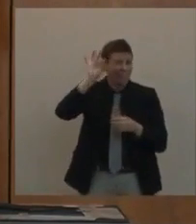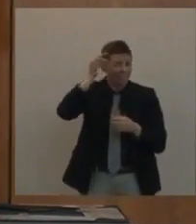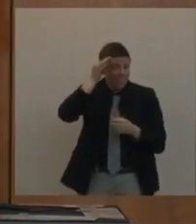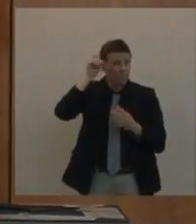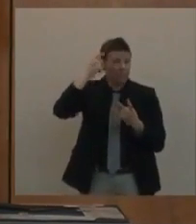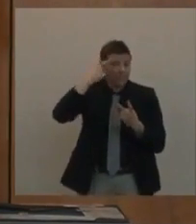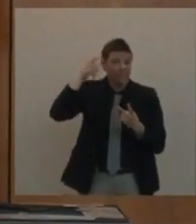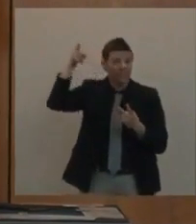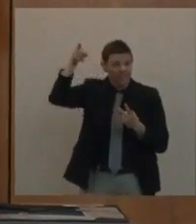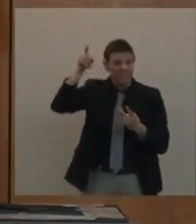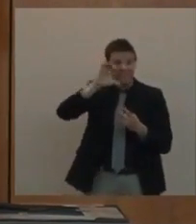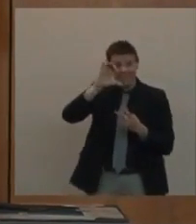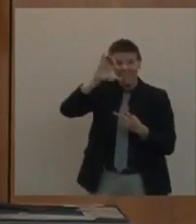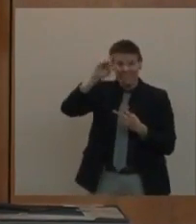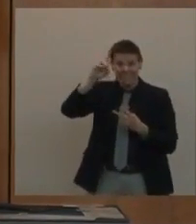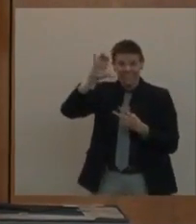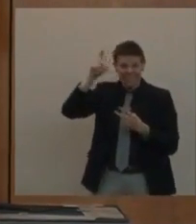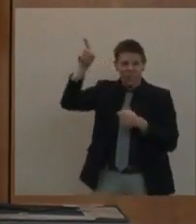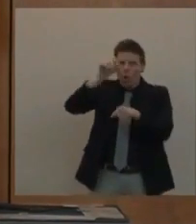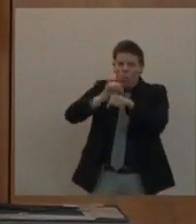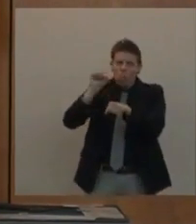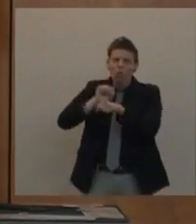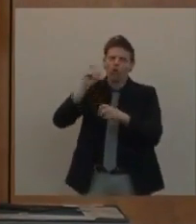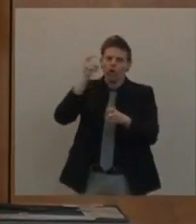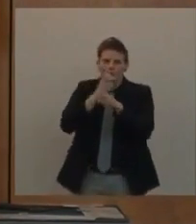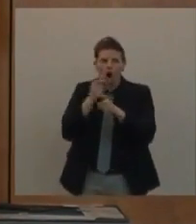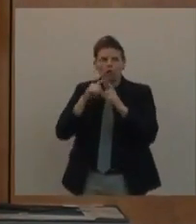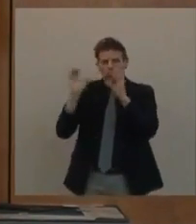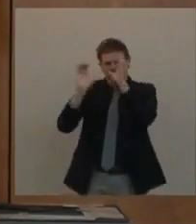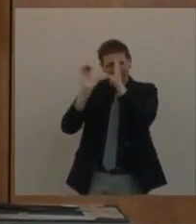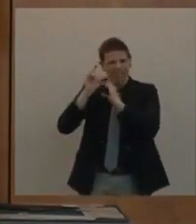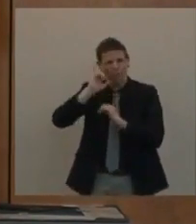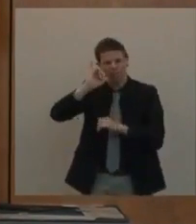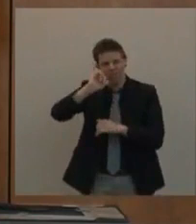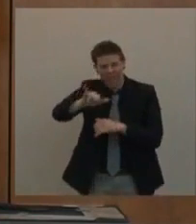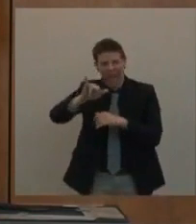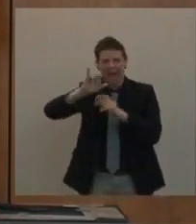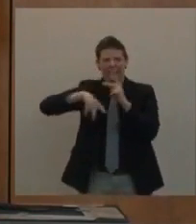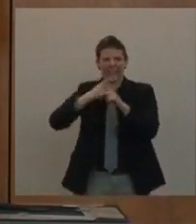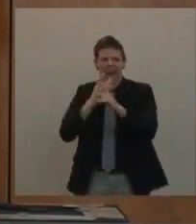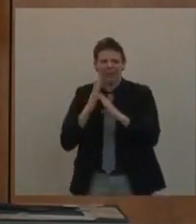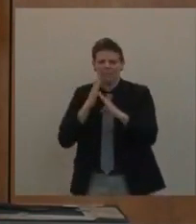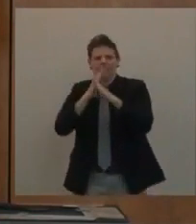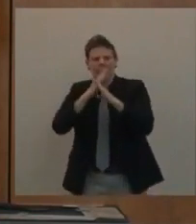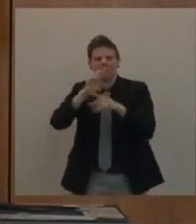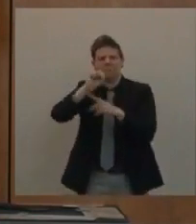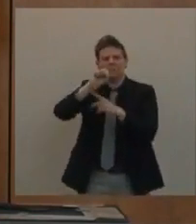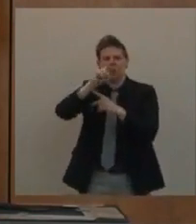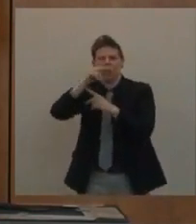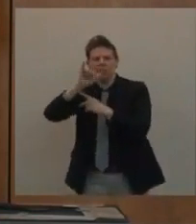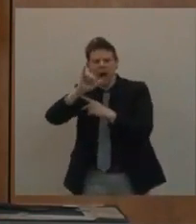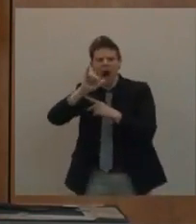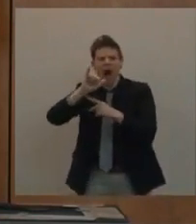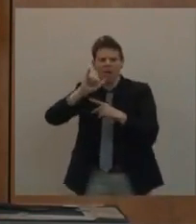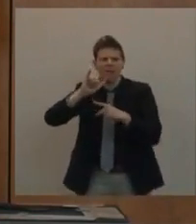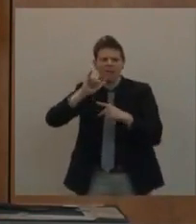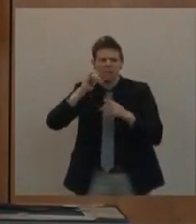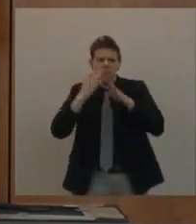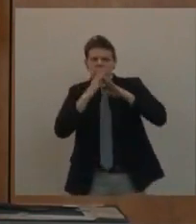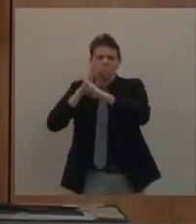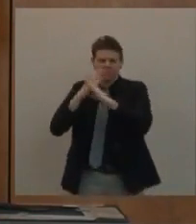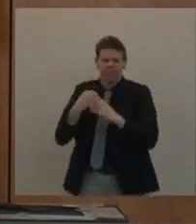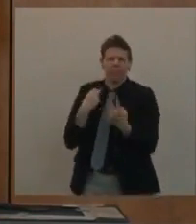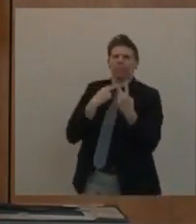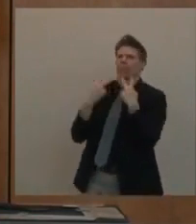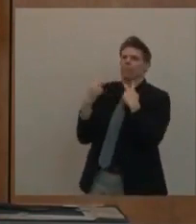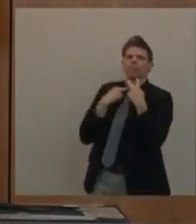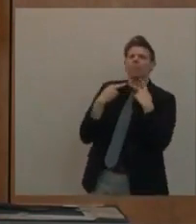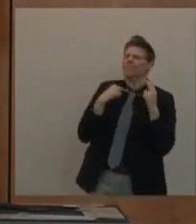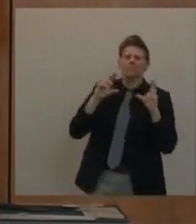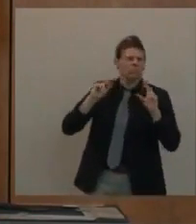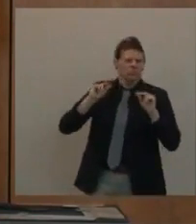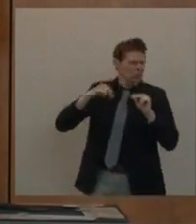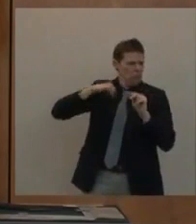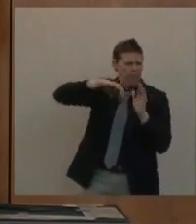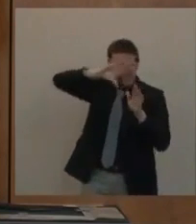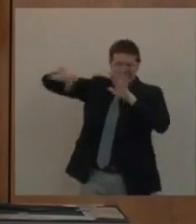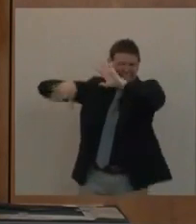SO EVERYONE IN THE WORLD AND EVERYONE IN THE COUNTRY, INCLUDING THE FEDERAL GOVERNMENT THROUGH THE CDC, IS WORKING TO INTERRUPT THE SUPPLY CHAINS.